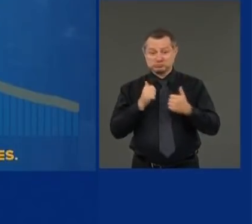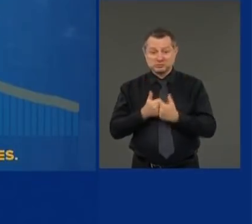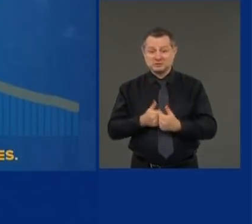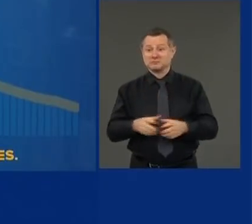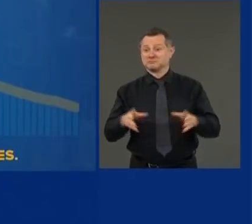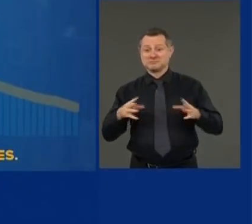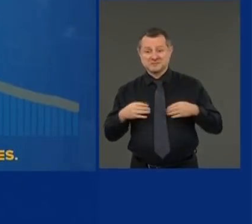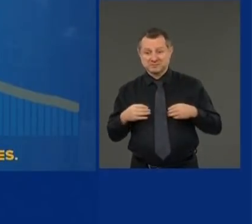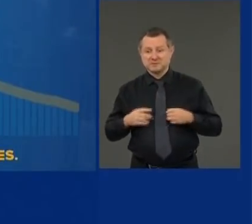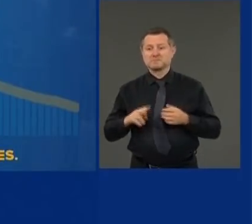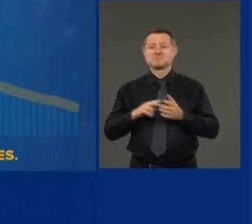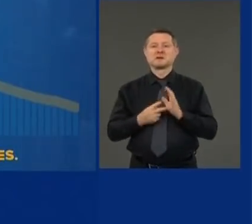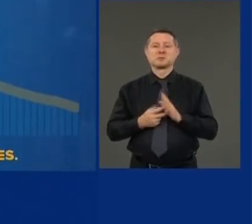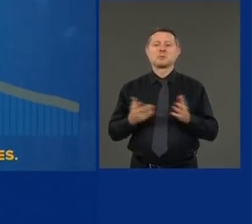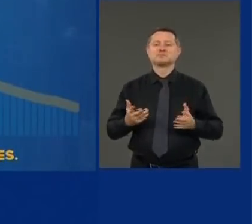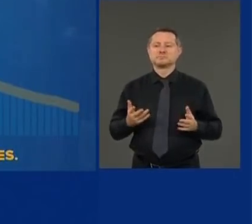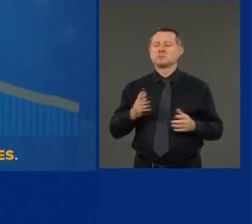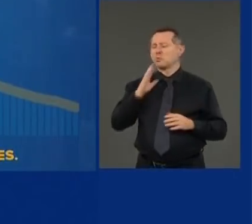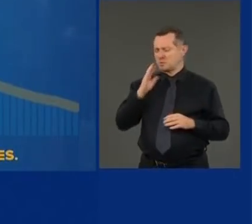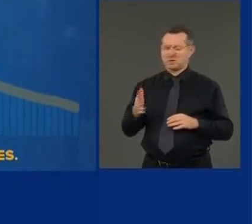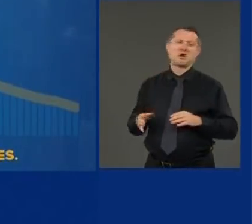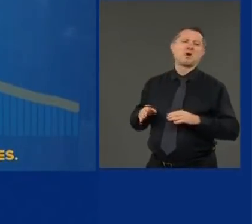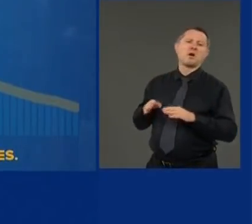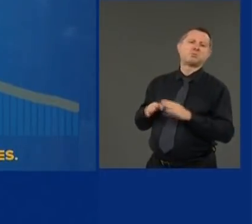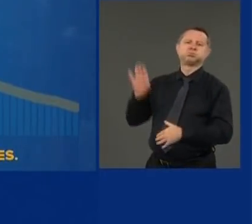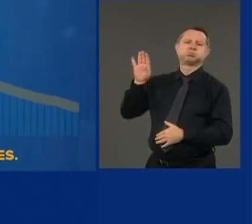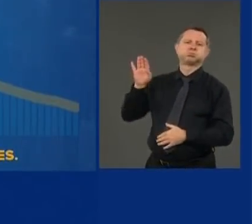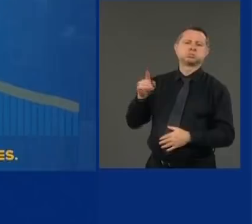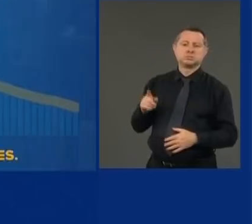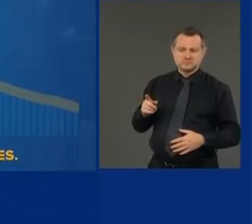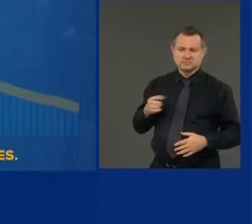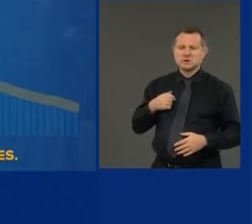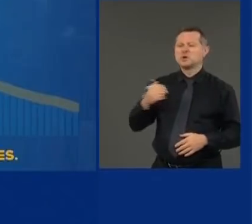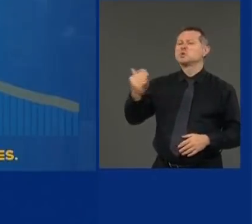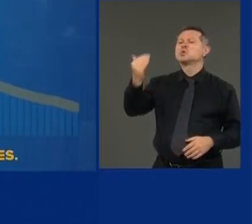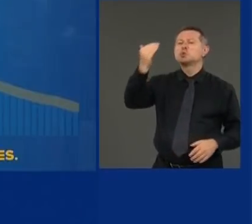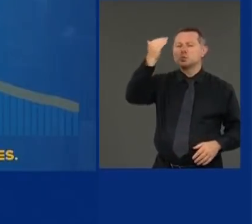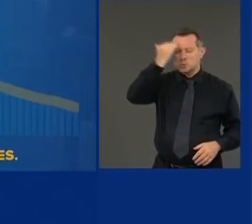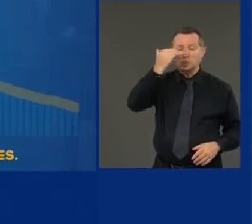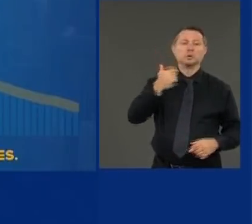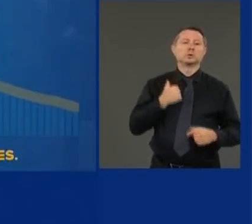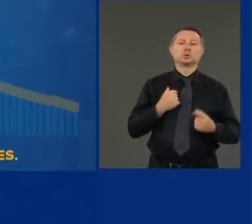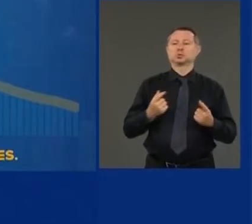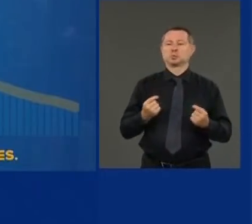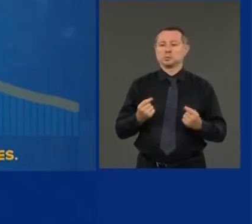AND IN THIS CASE IF YOU DO NOT ADMIT IT AND IF YOU DON'T CONFRONT IT IS ONLY GOING TO